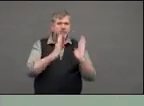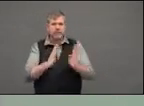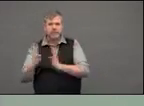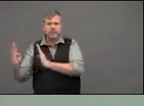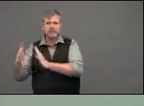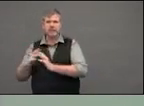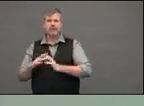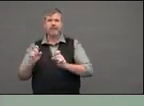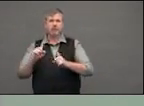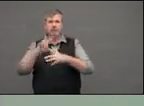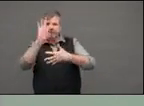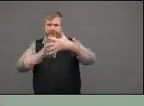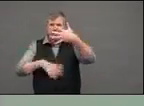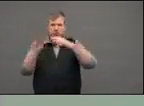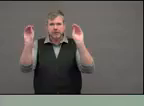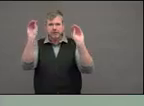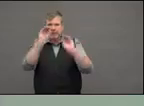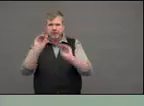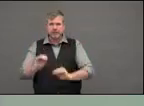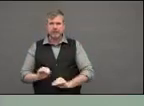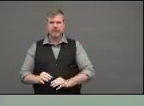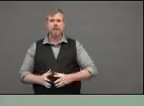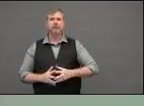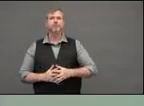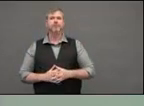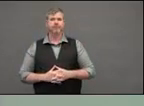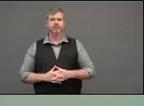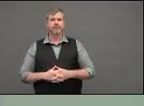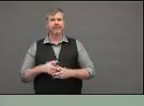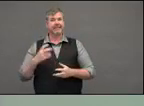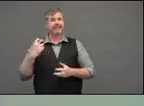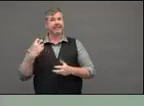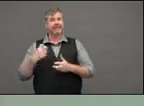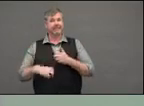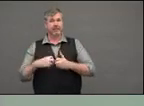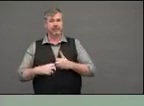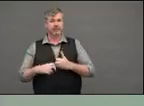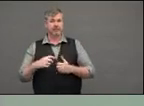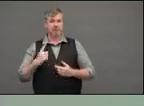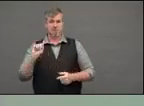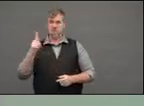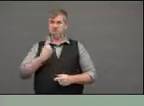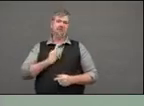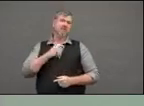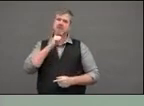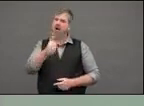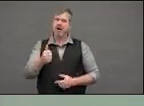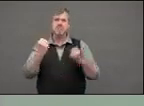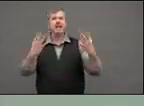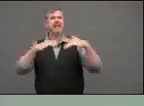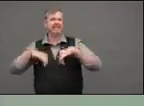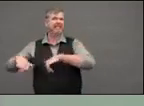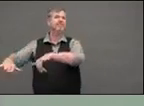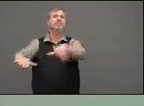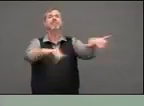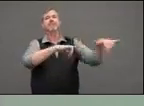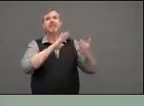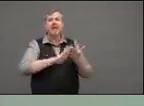difficult and i'm pretty sure i'm not the only ones many of college students high school students just schools like